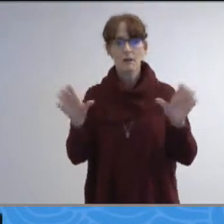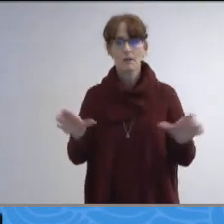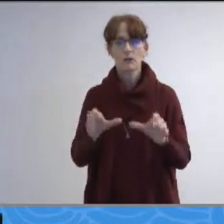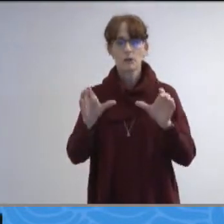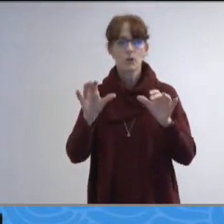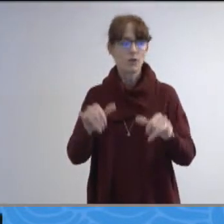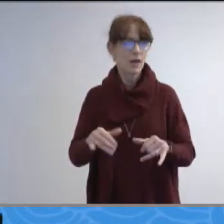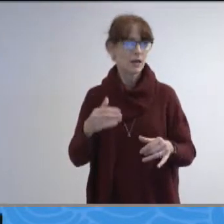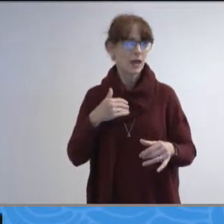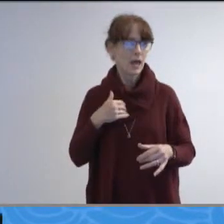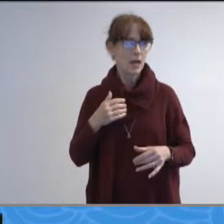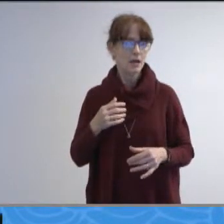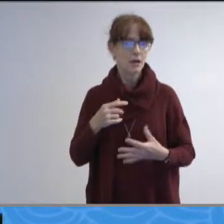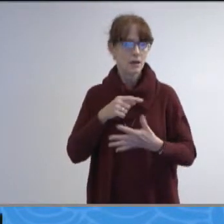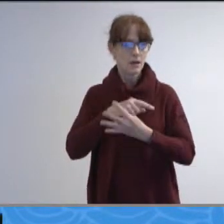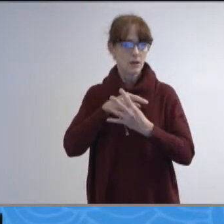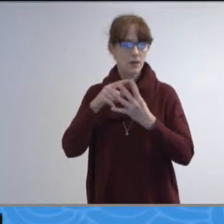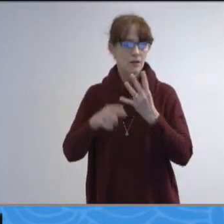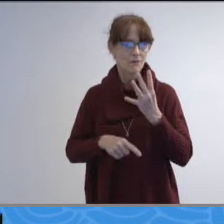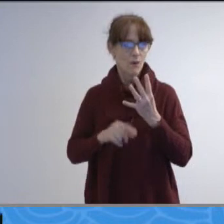we have the For Families Center.